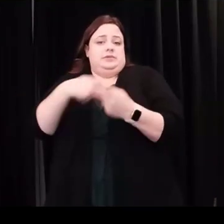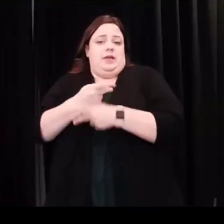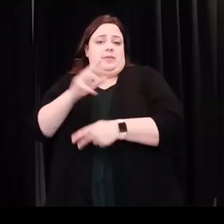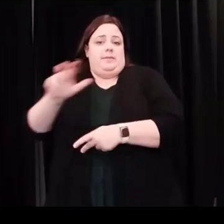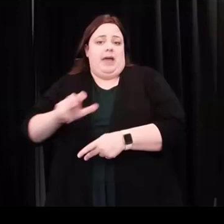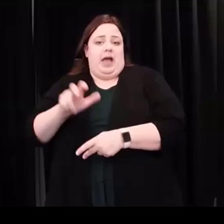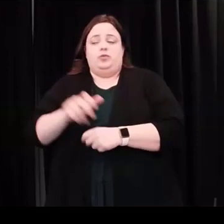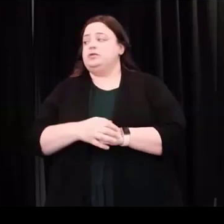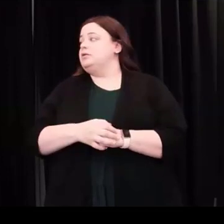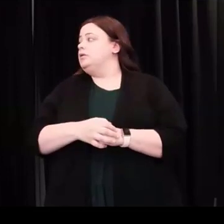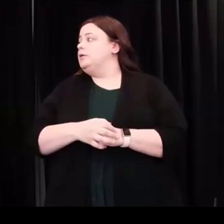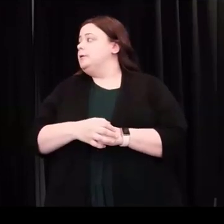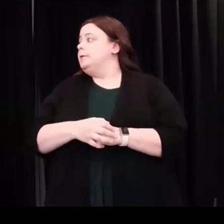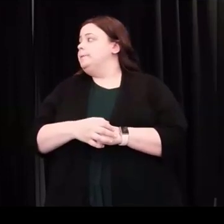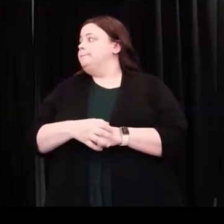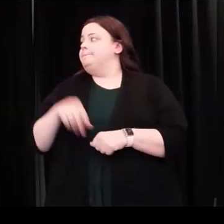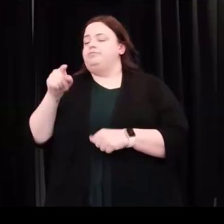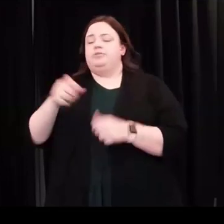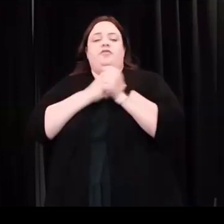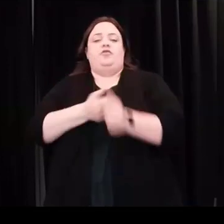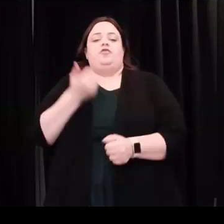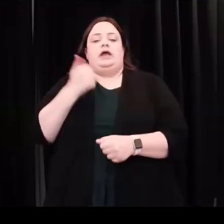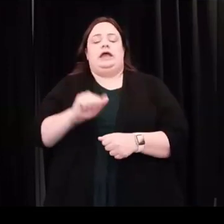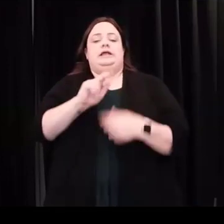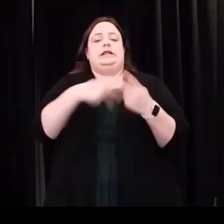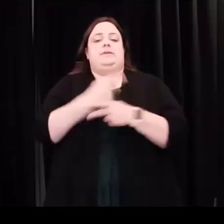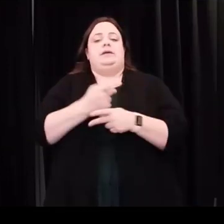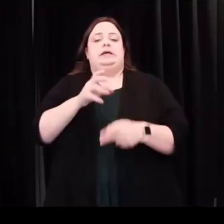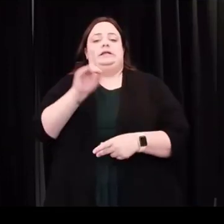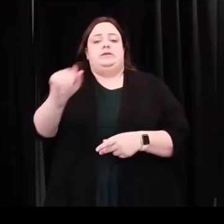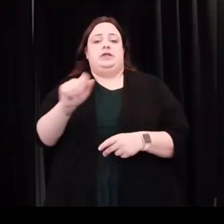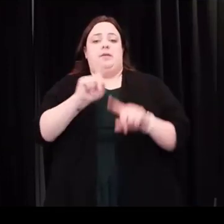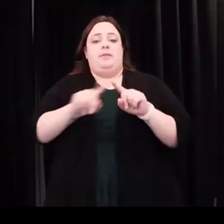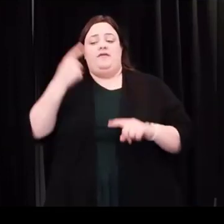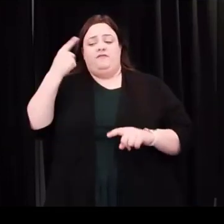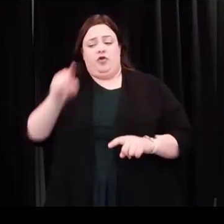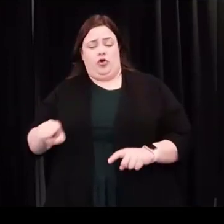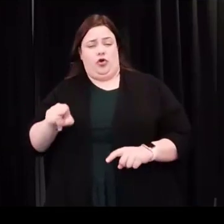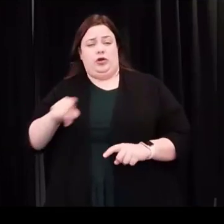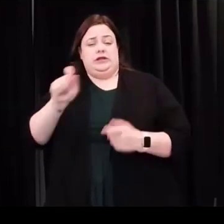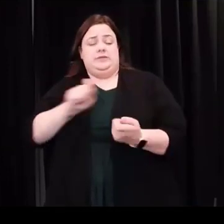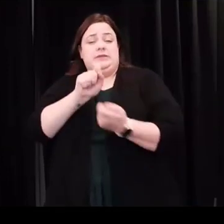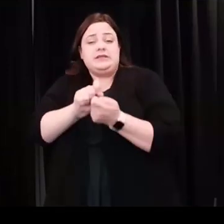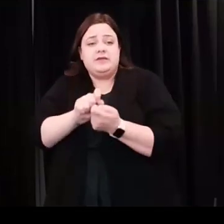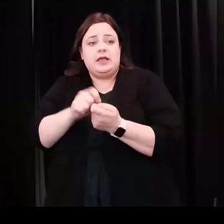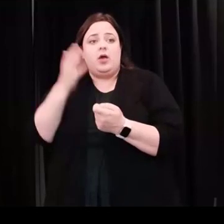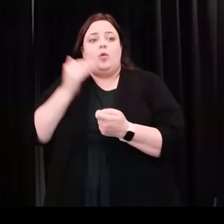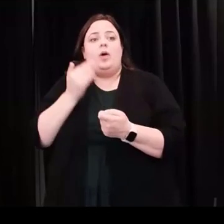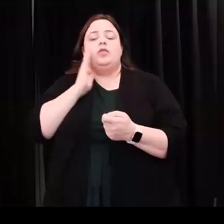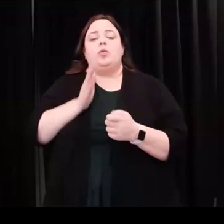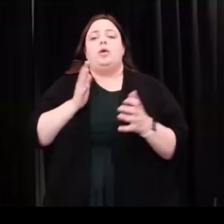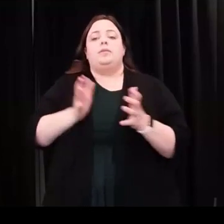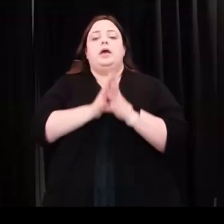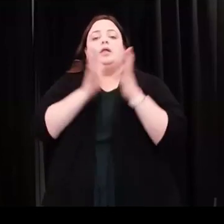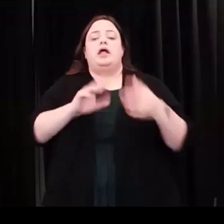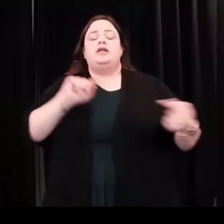And this kind of goes for any disability, I would just say, for her specifically because there is probably going to be a lot of pain experience throughout the day,